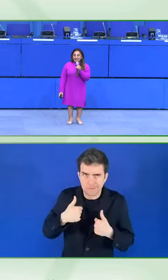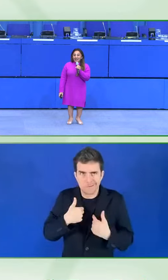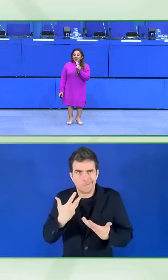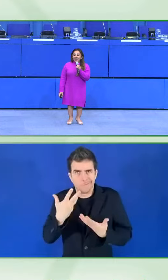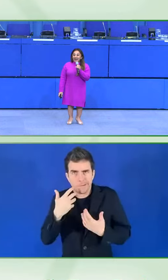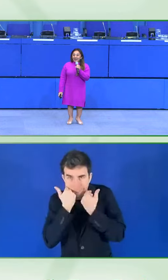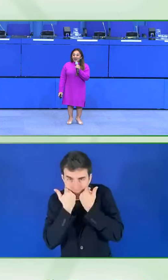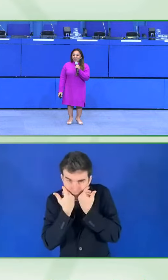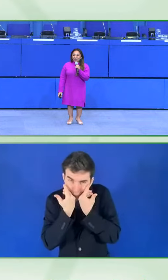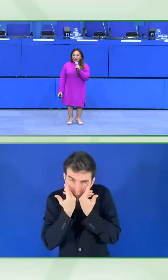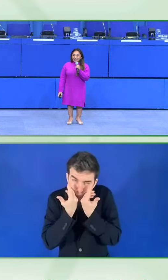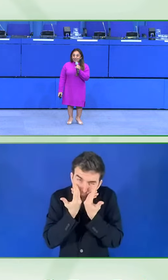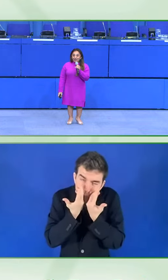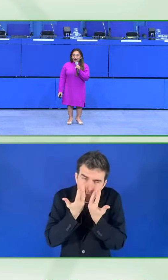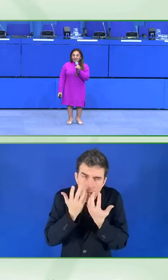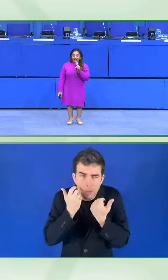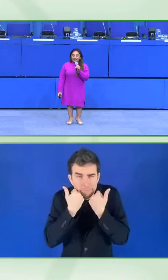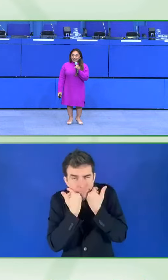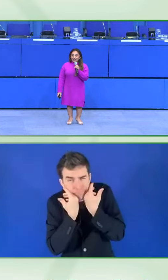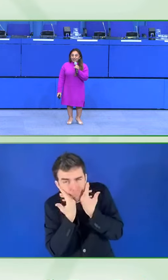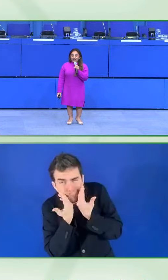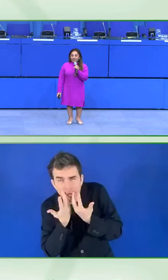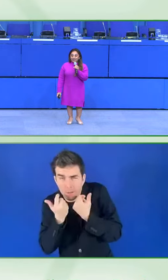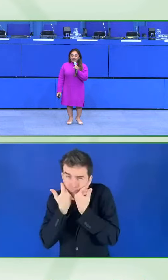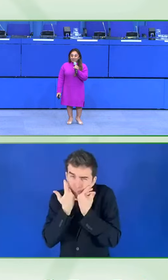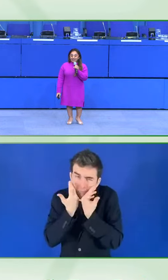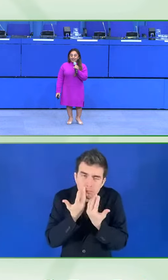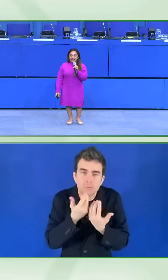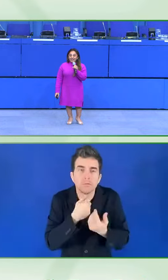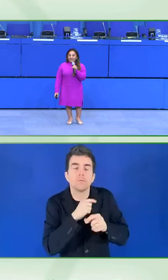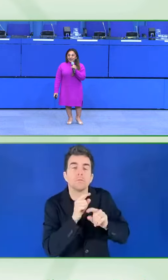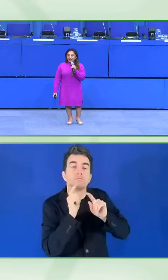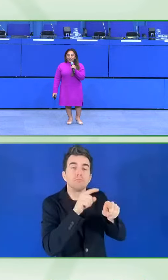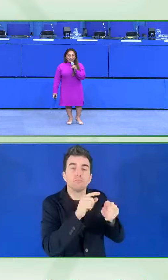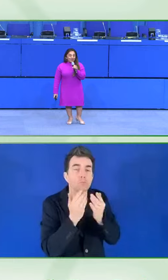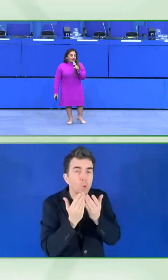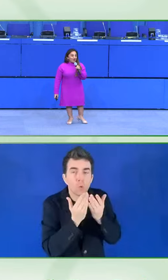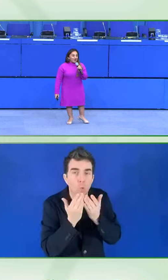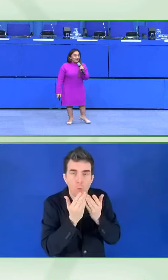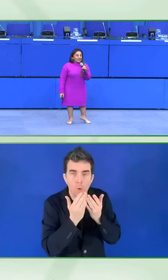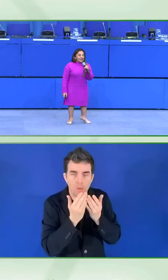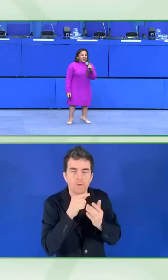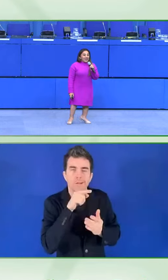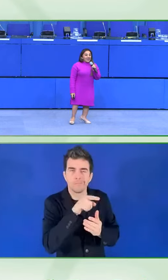mother who is holding me in her arms.